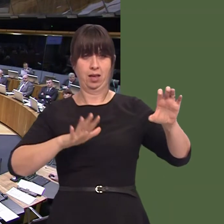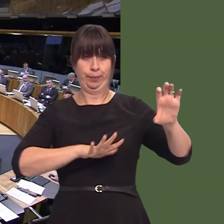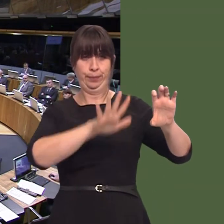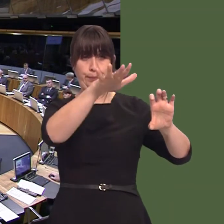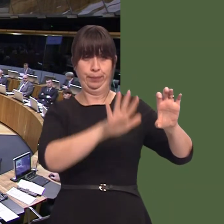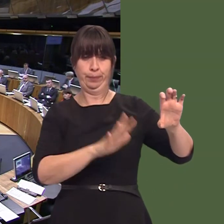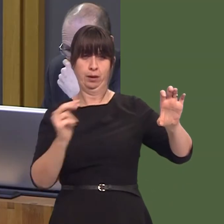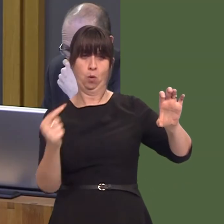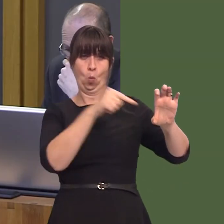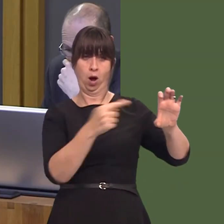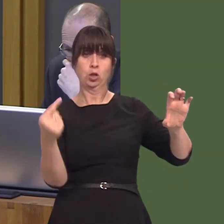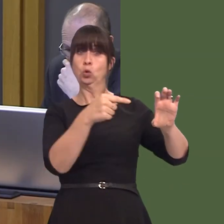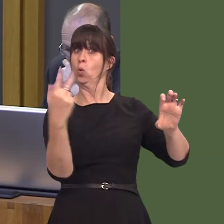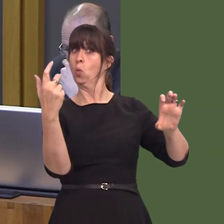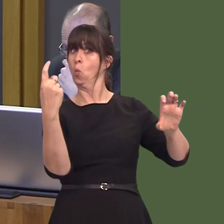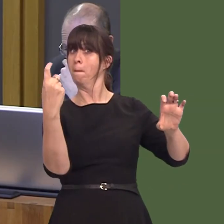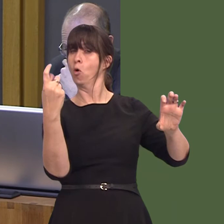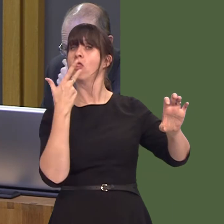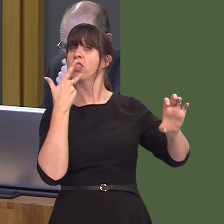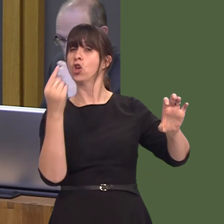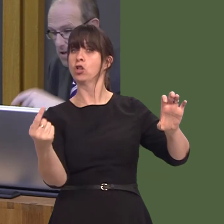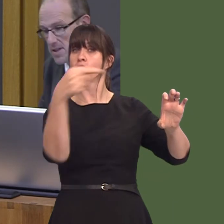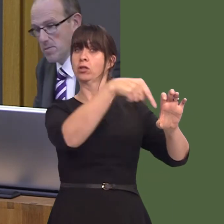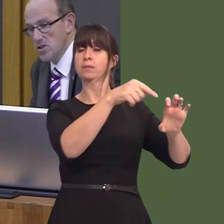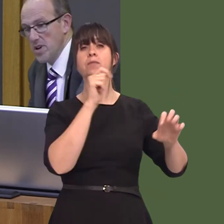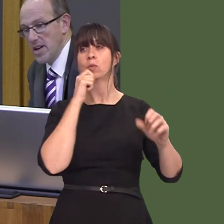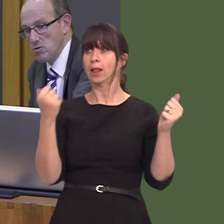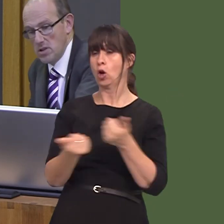(OAQ51176)[W] Carwyn Jones: We are still on time to complete the project in 2022.